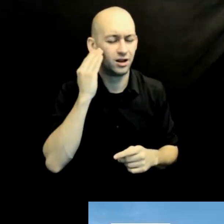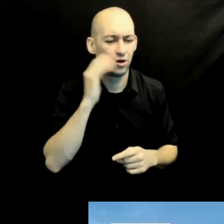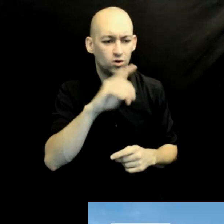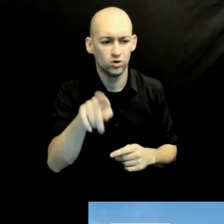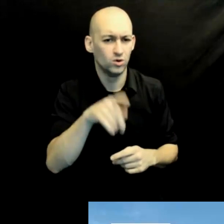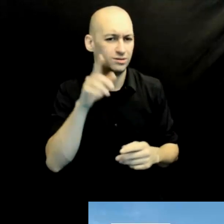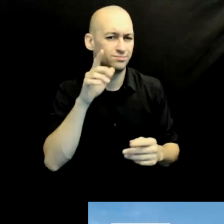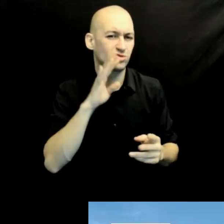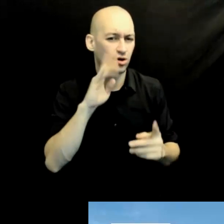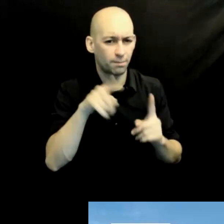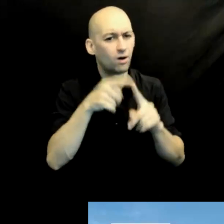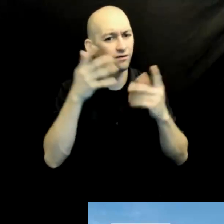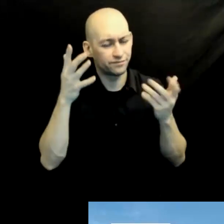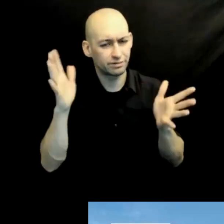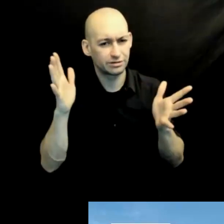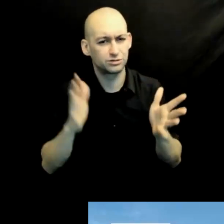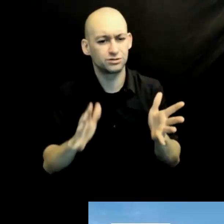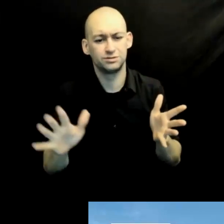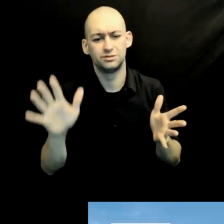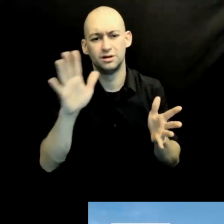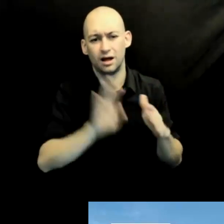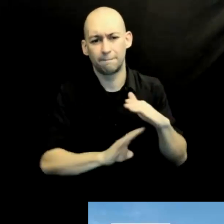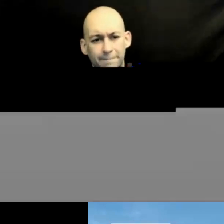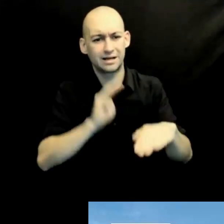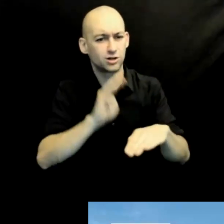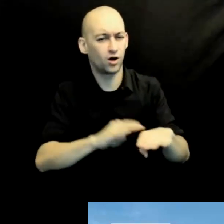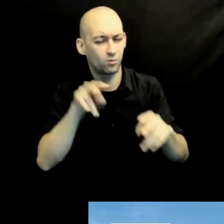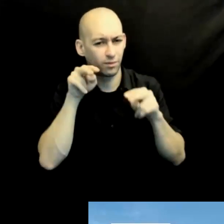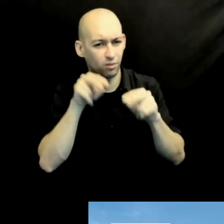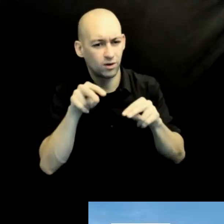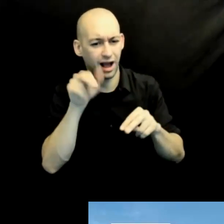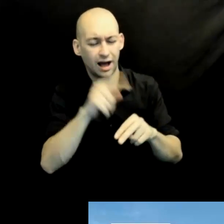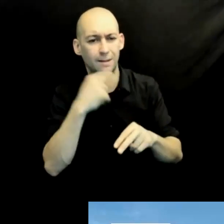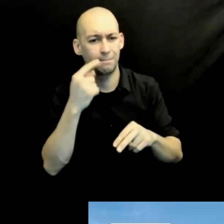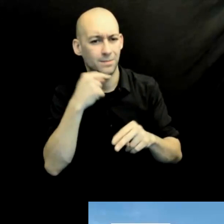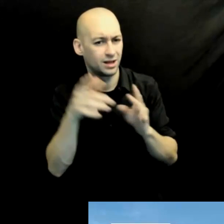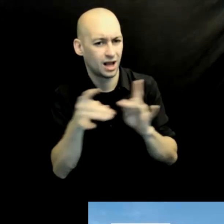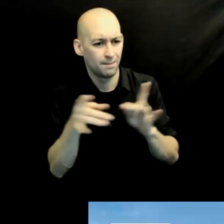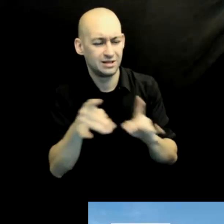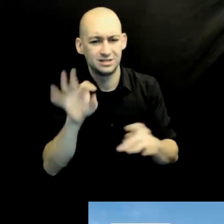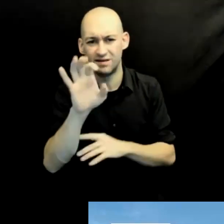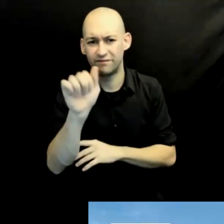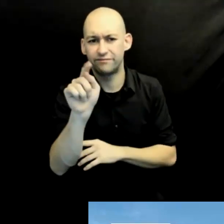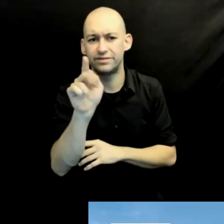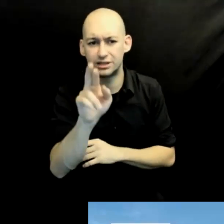this a little bit so based on when I'm looking at the public comment feature, it looks like there's